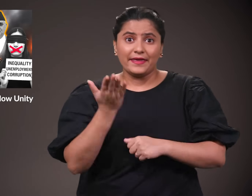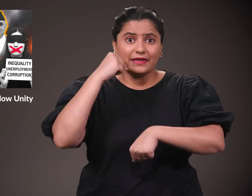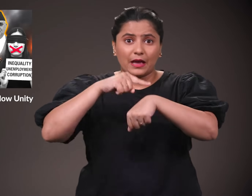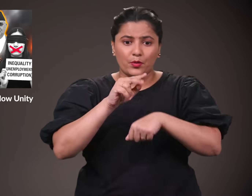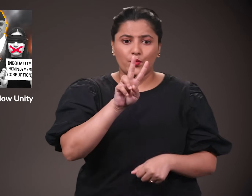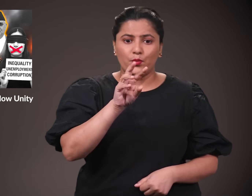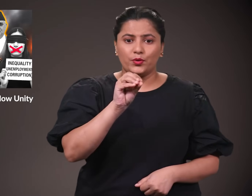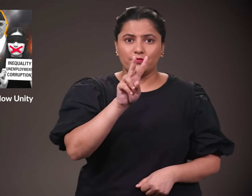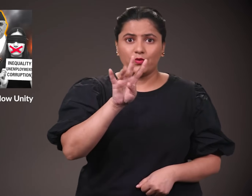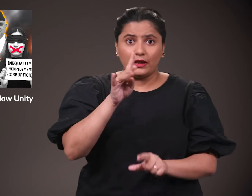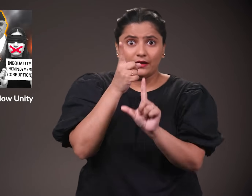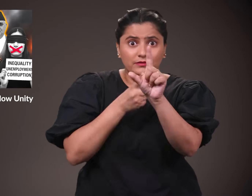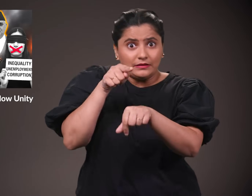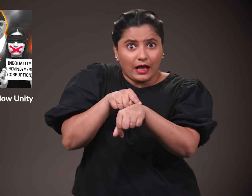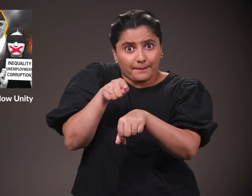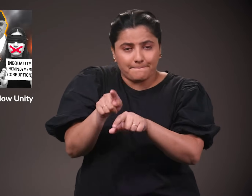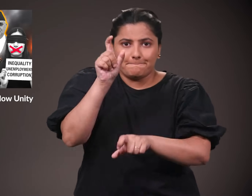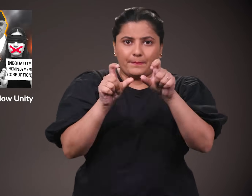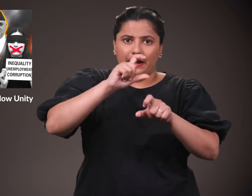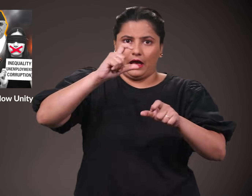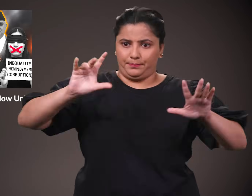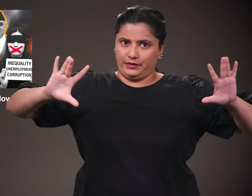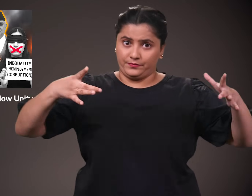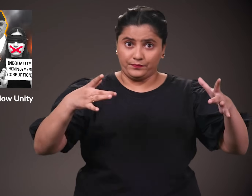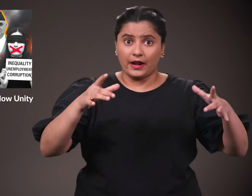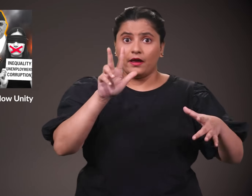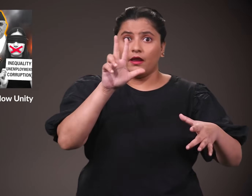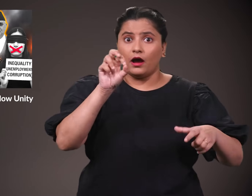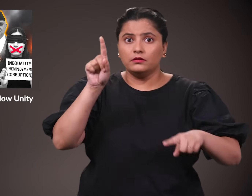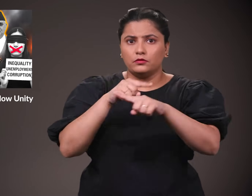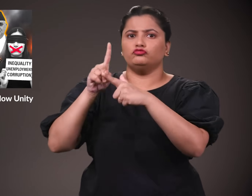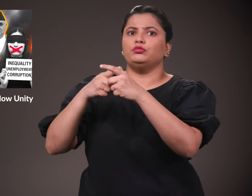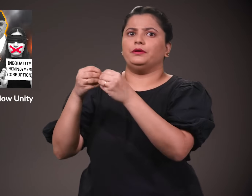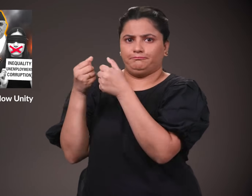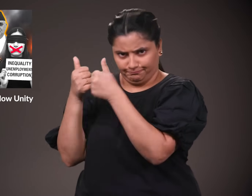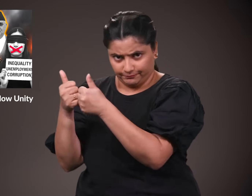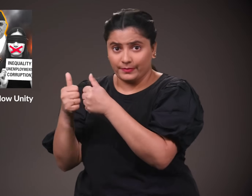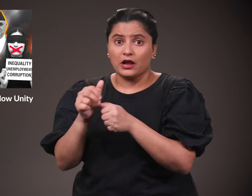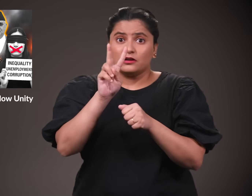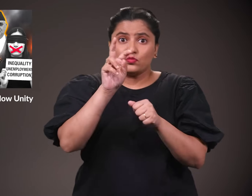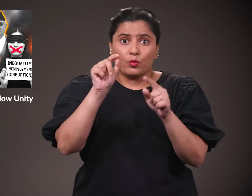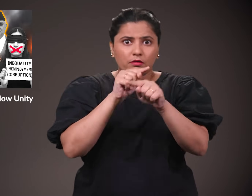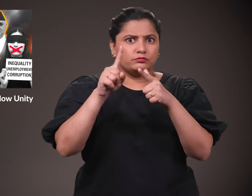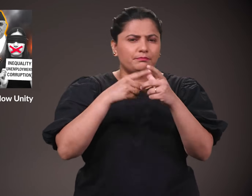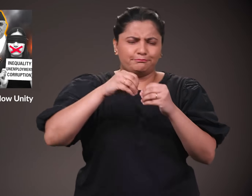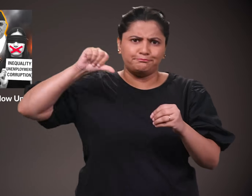In 2024, 80% of the youth had jobs, while 20% did not.